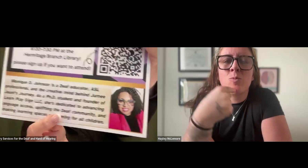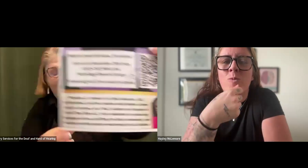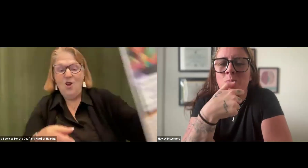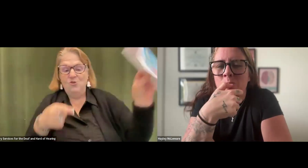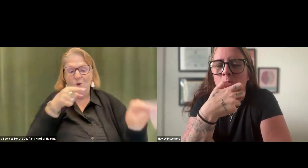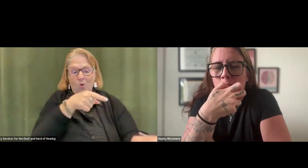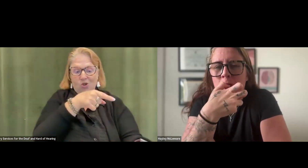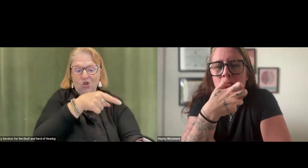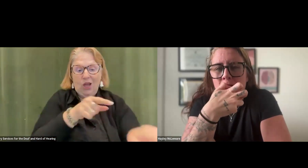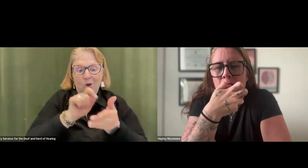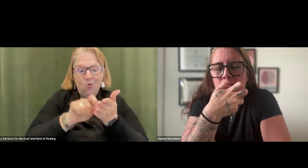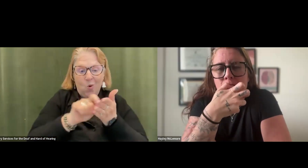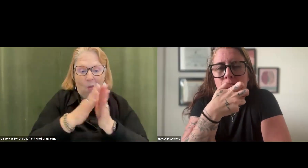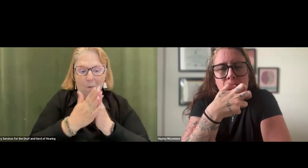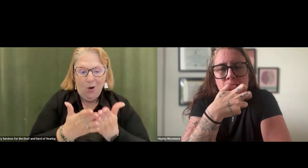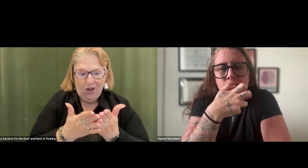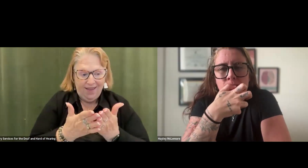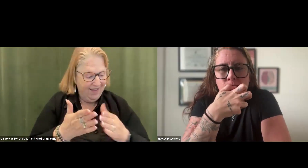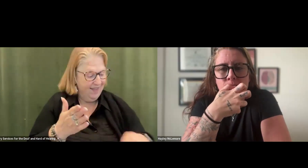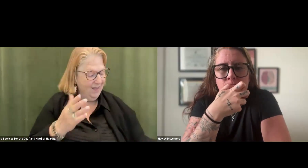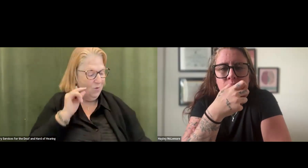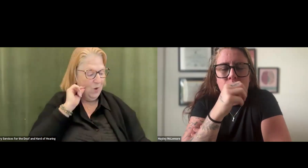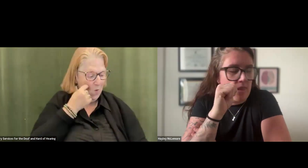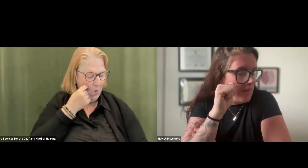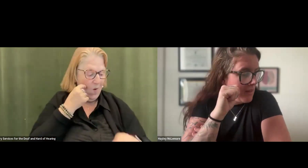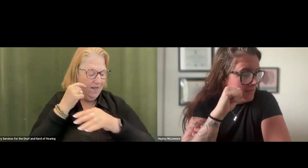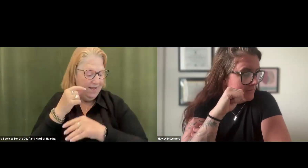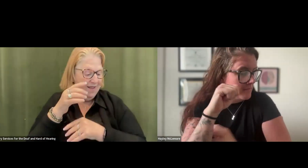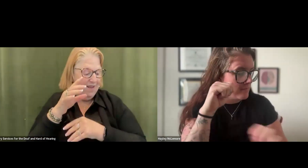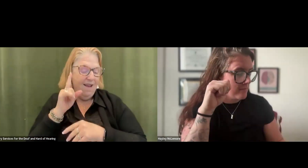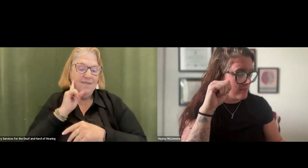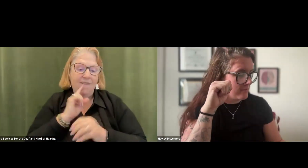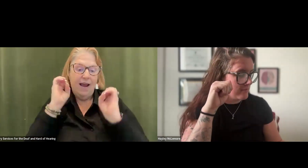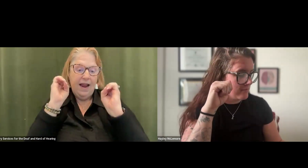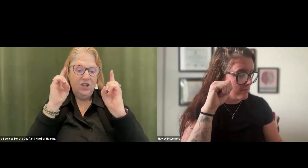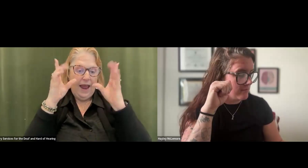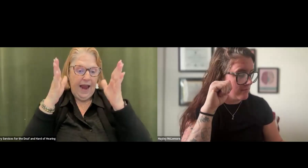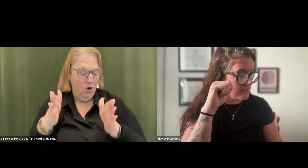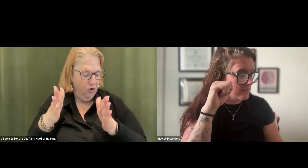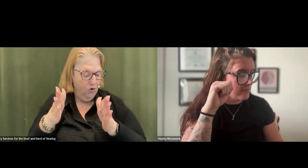Monique D. Johnson. She wrote this book, and it's a very cool book.